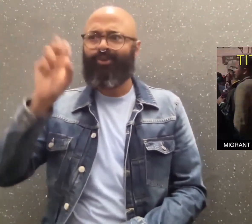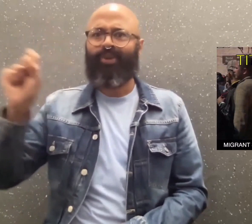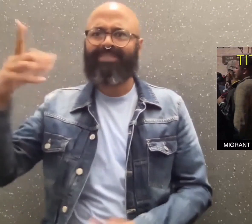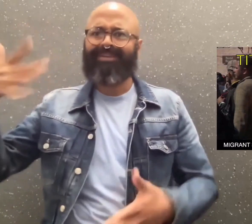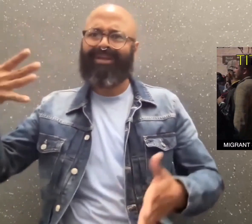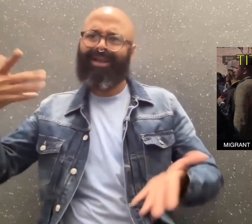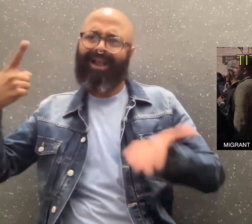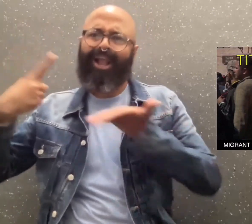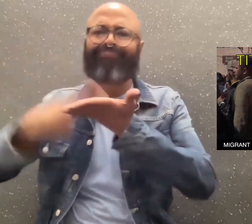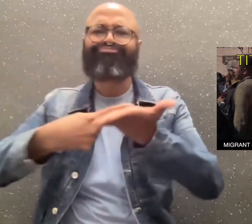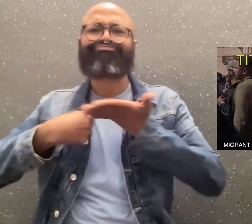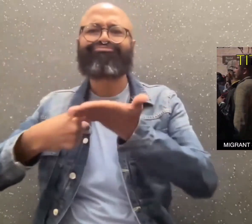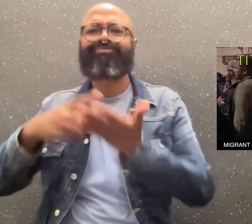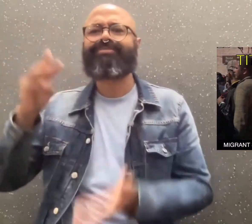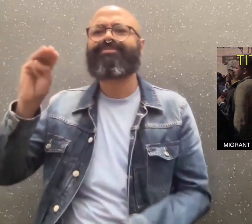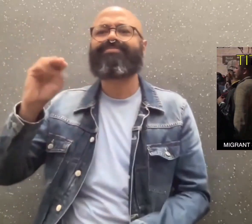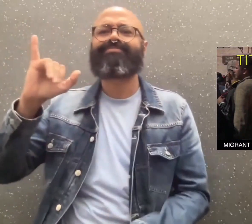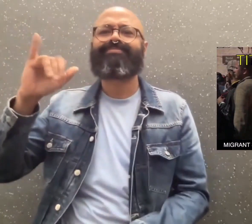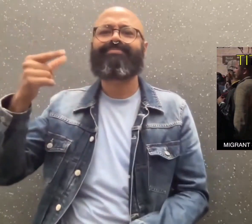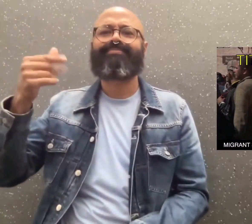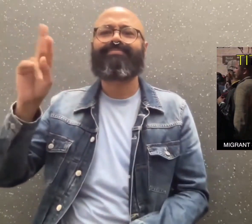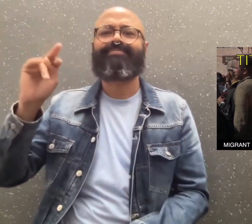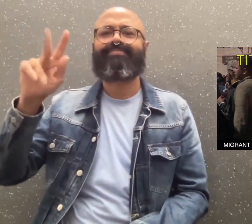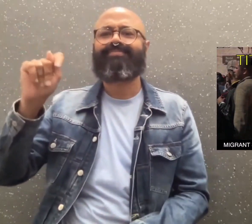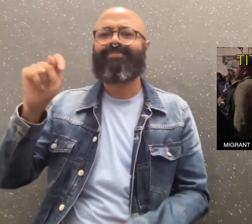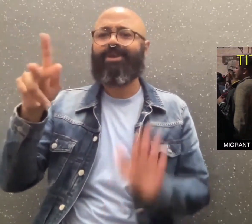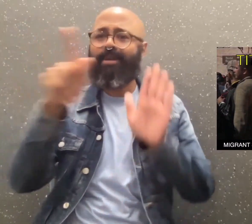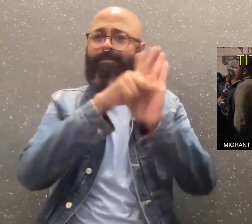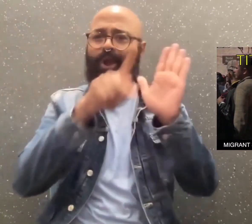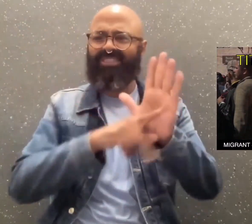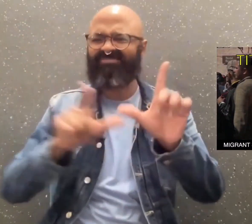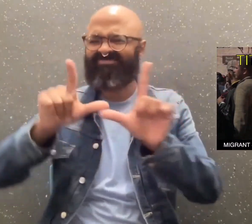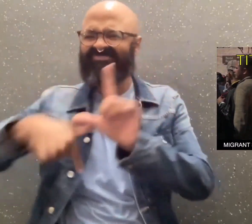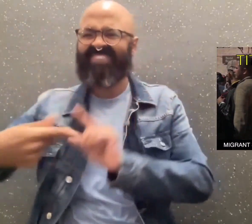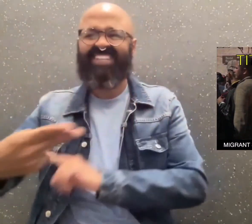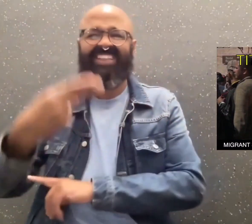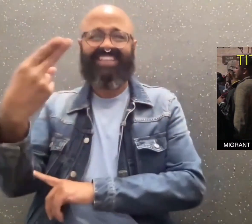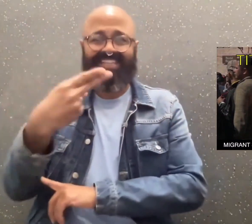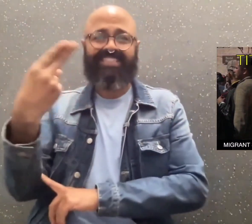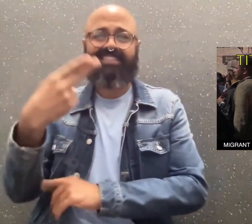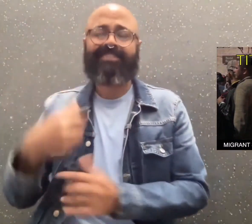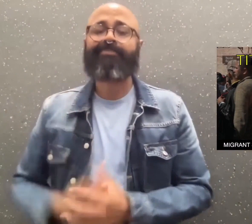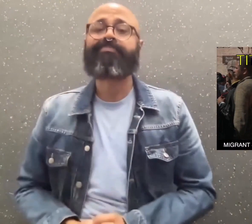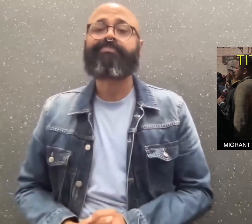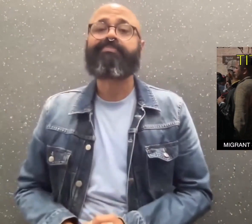Title 42. The controversial migrant policy in the US is set to expire on Thursday.